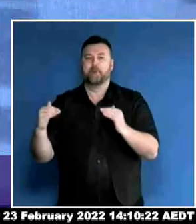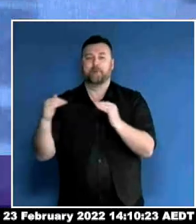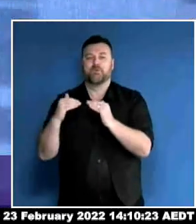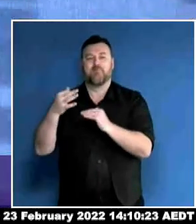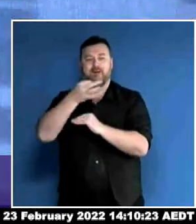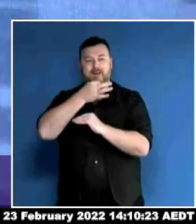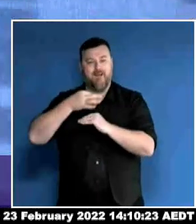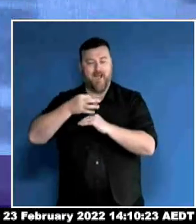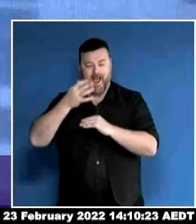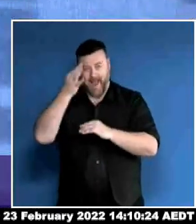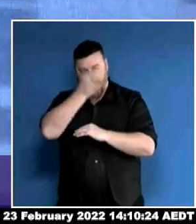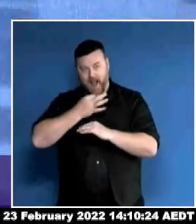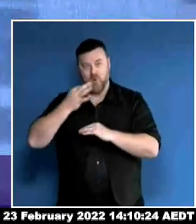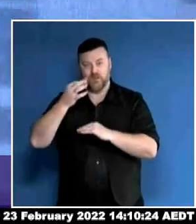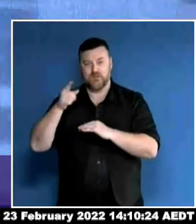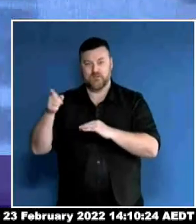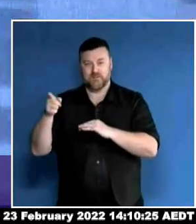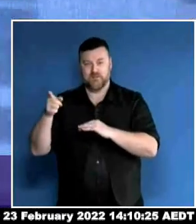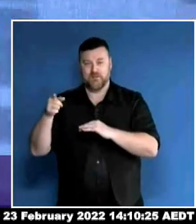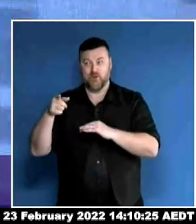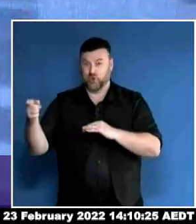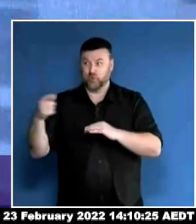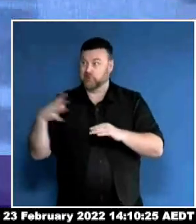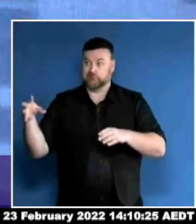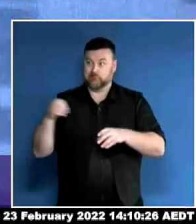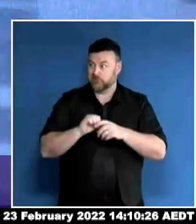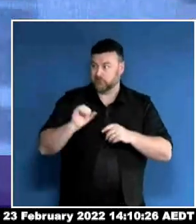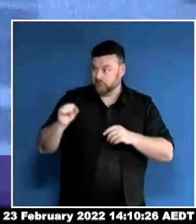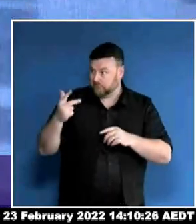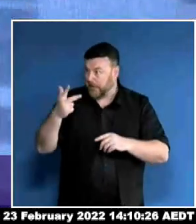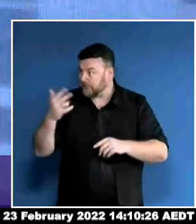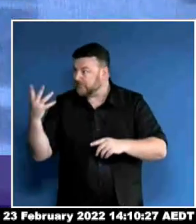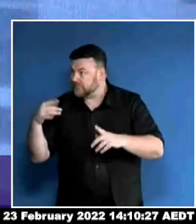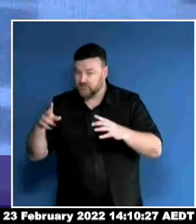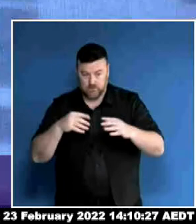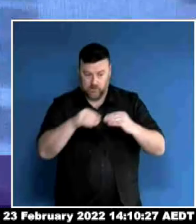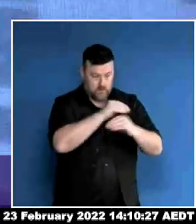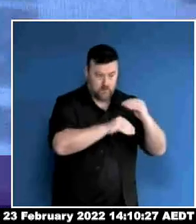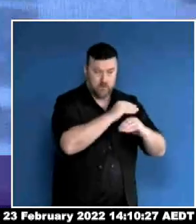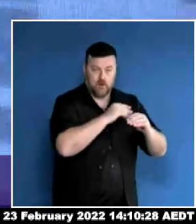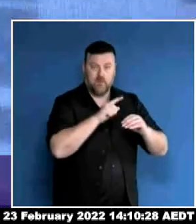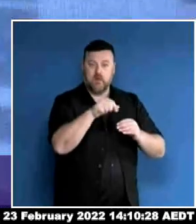There were no real instructions as to how many barista trainers were needed for the